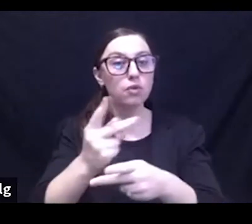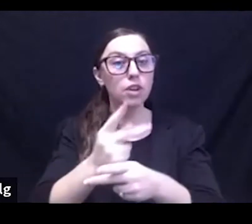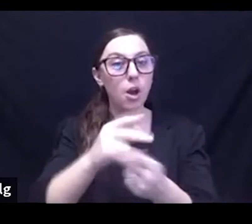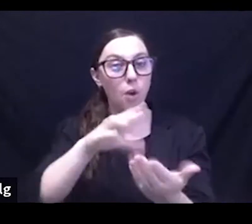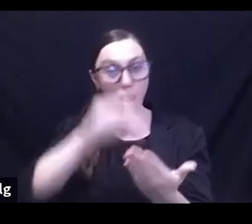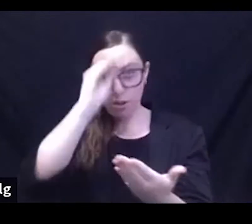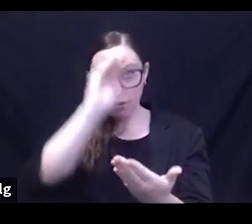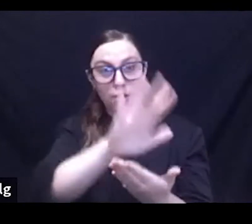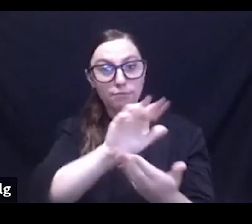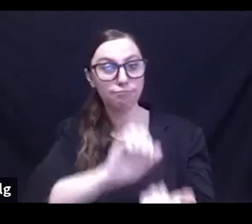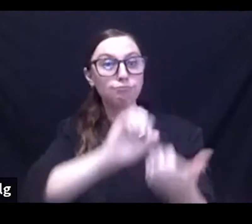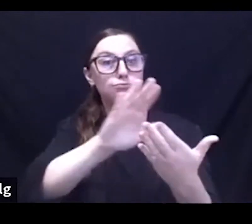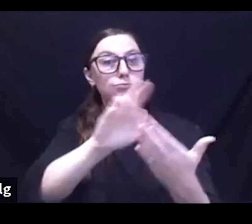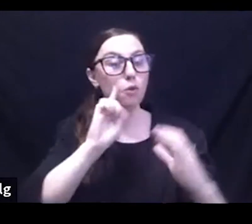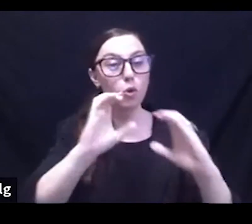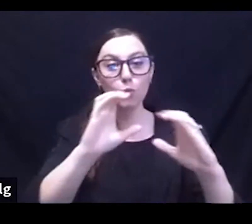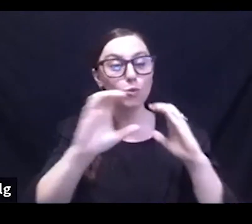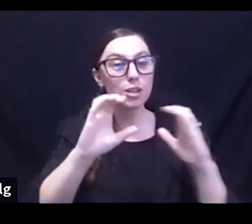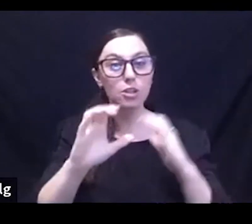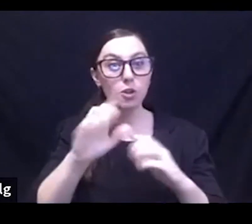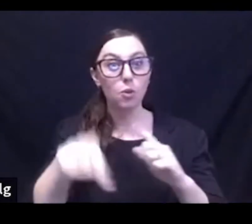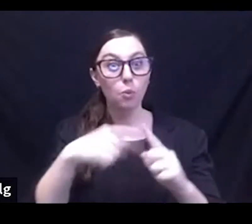communication, but once we learned it, we were having